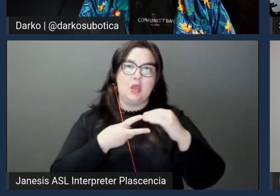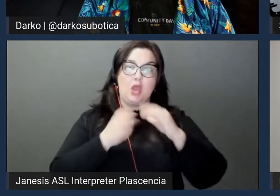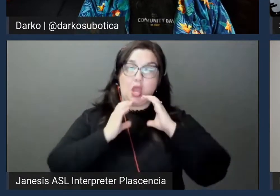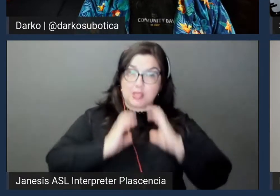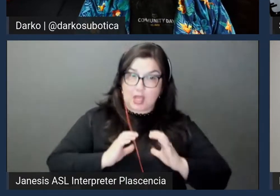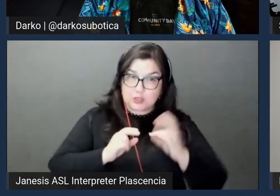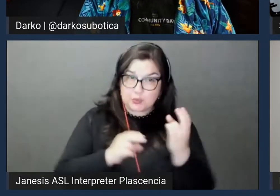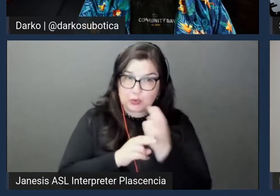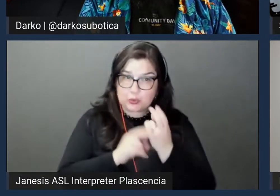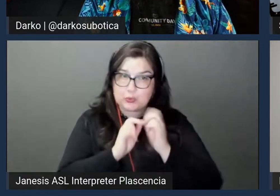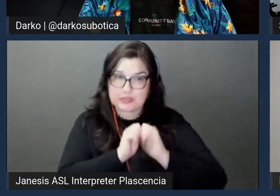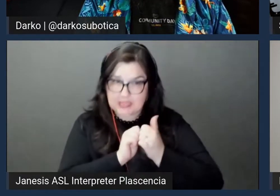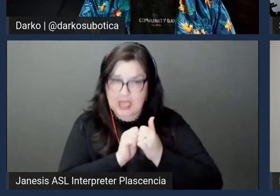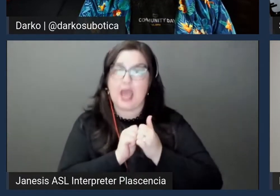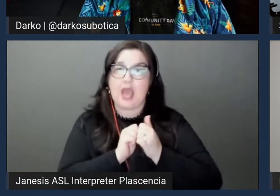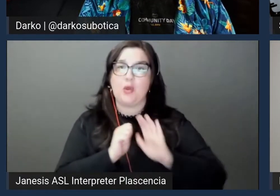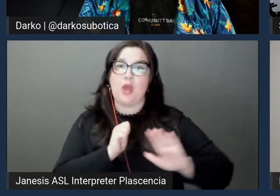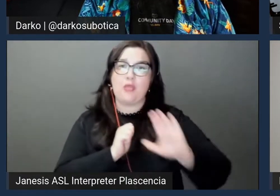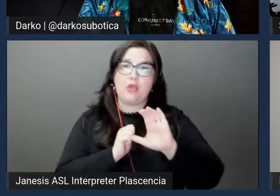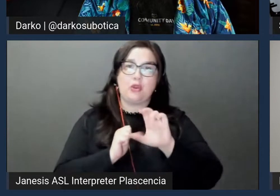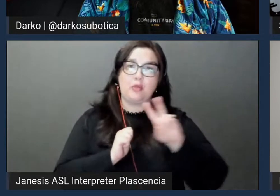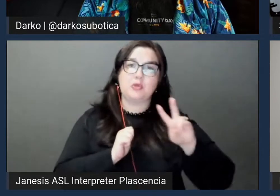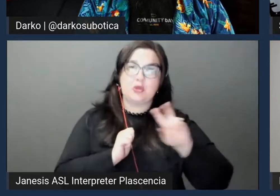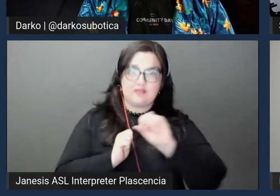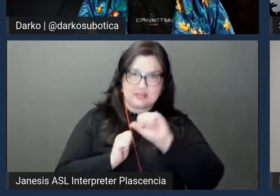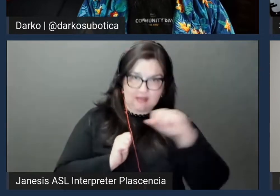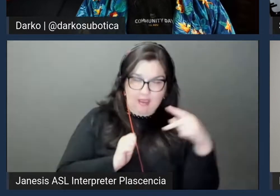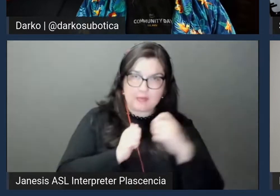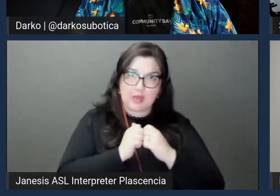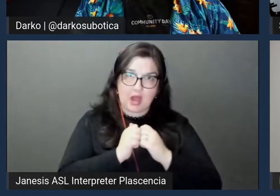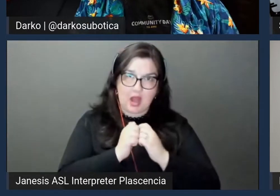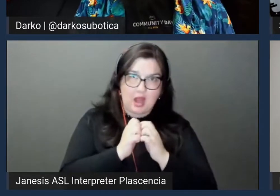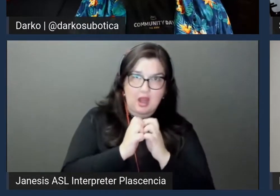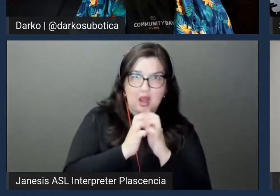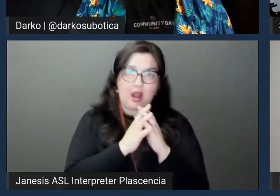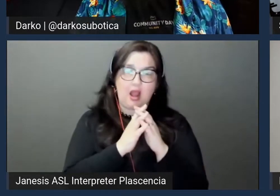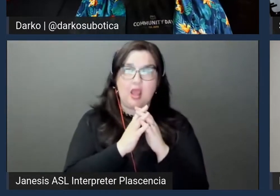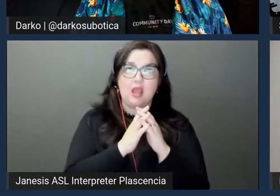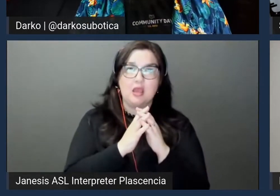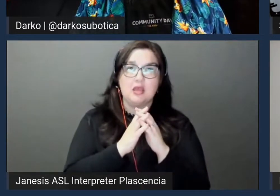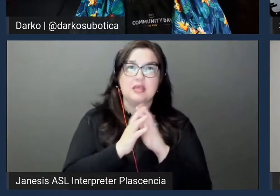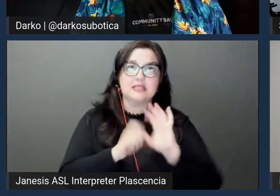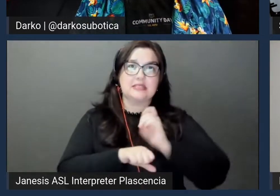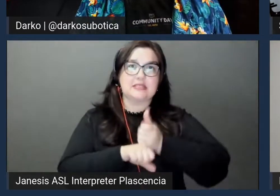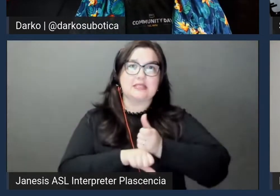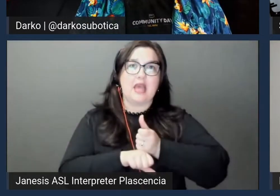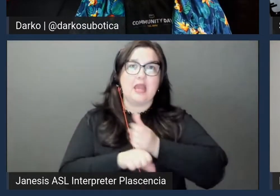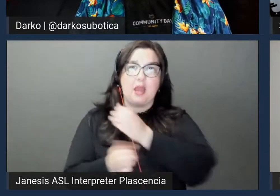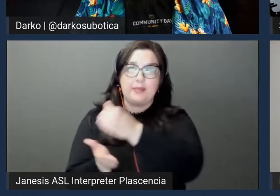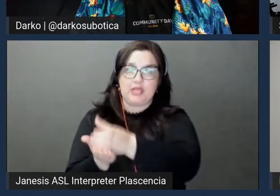their computer vision applications that, they containerize it, so our application environment supports containers.